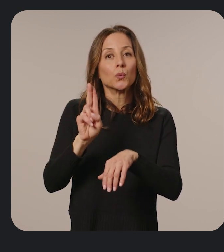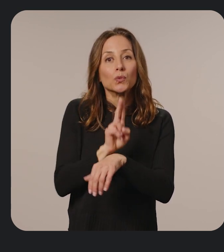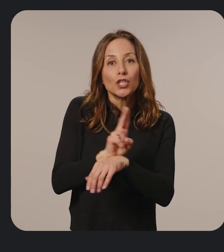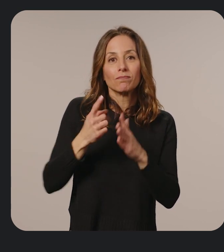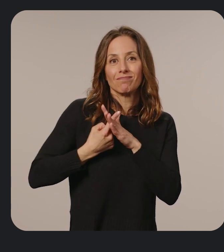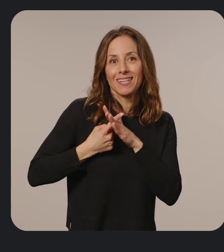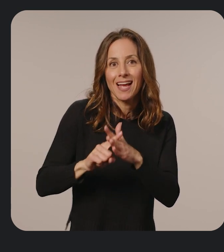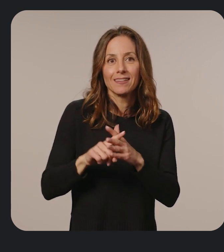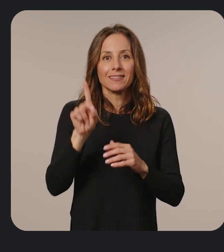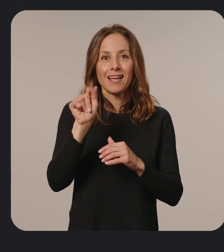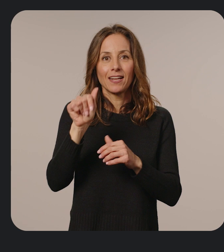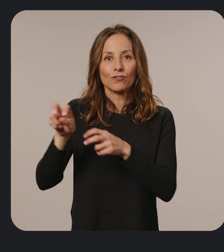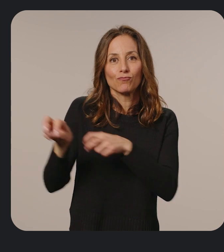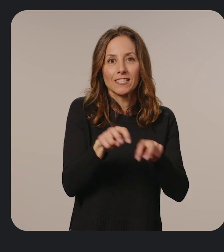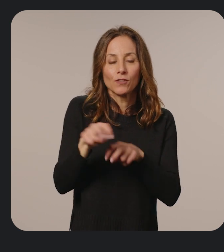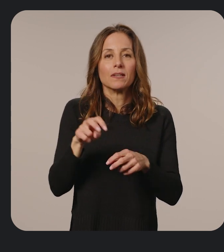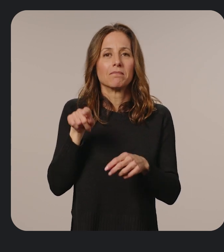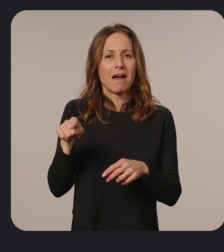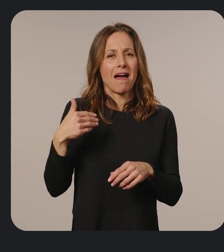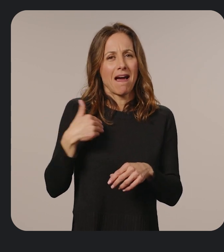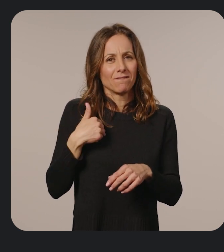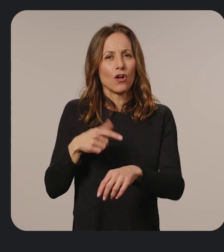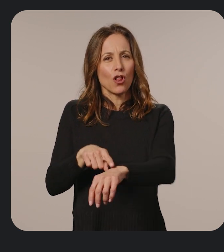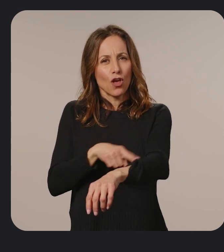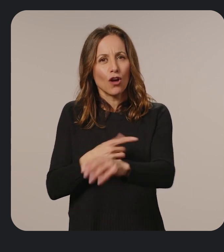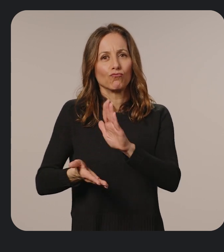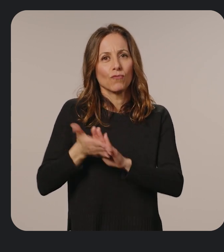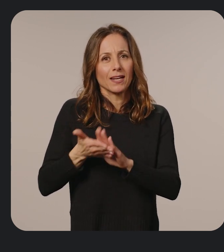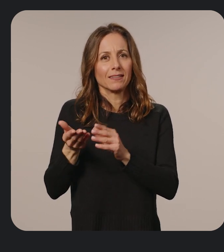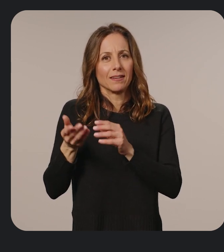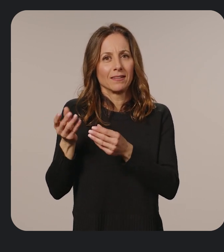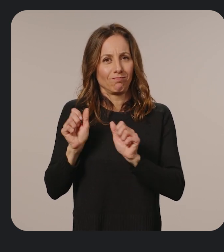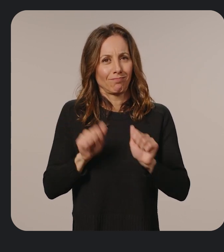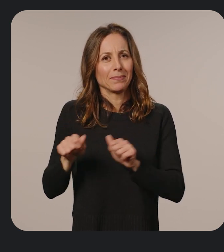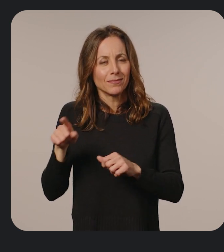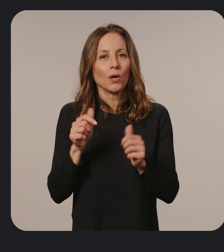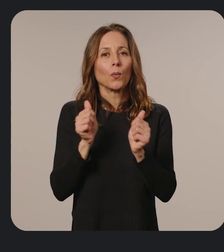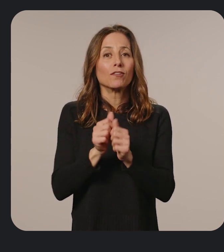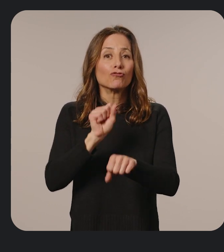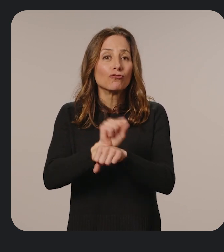API for user-initiated data transfer, which has long-running capabilities, along with job